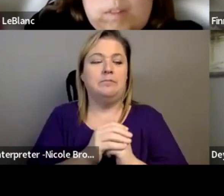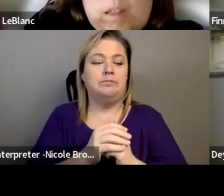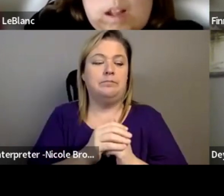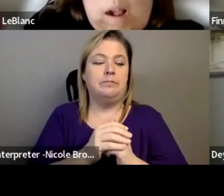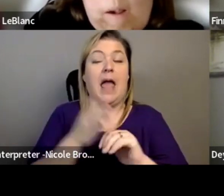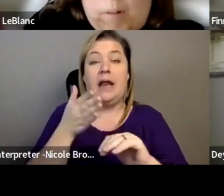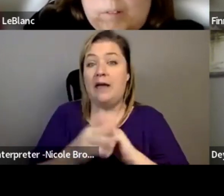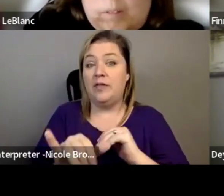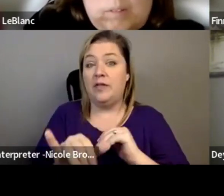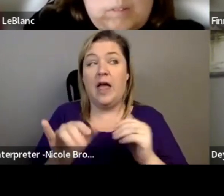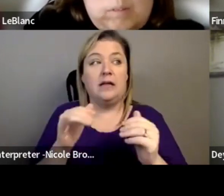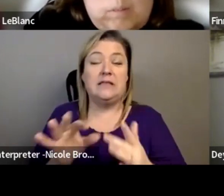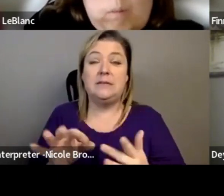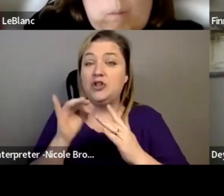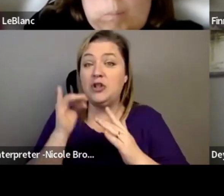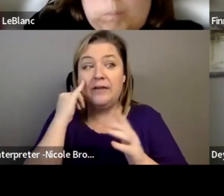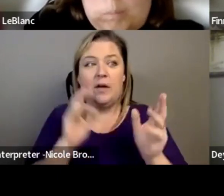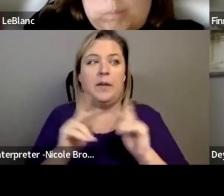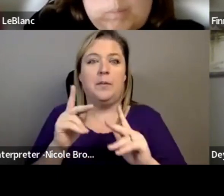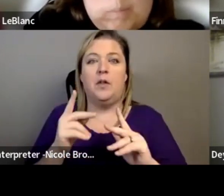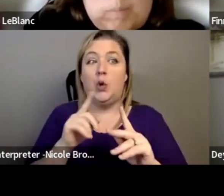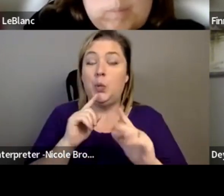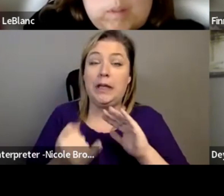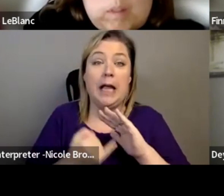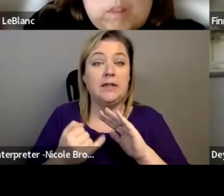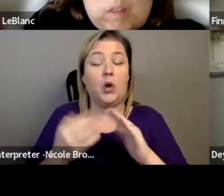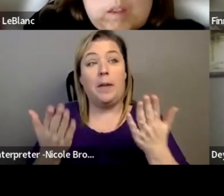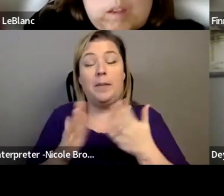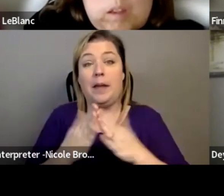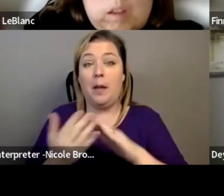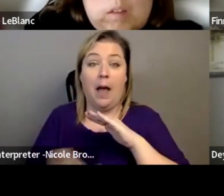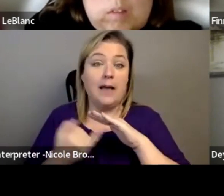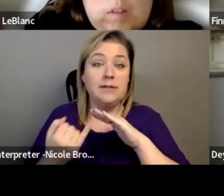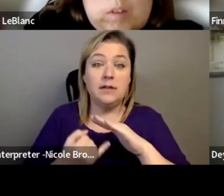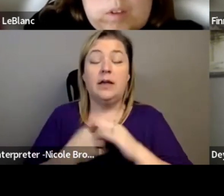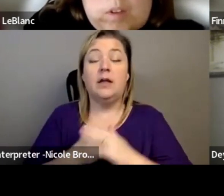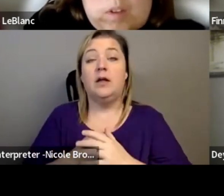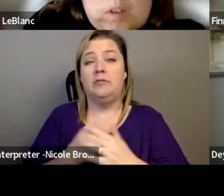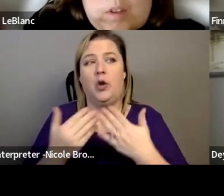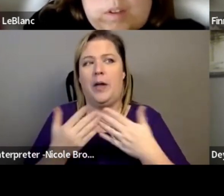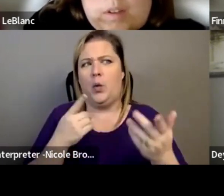who are, you know, isolated and would be isolated, regardless of what's going on with the